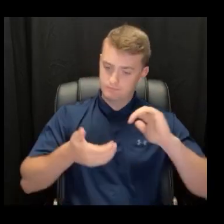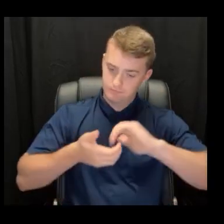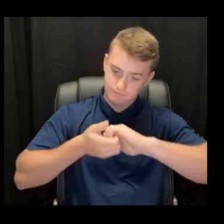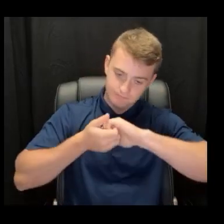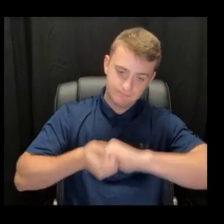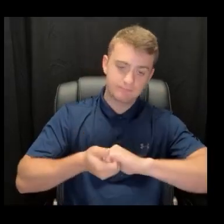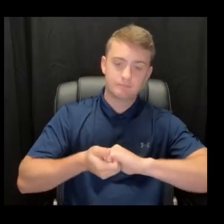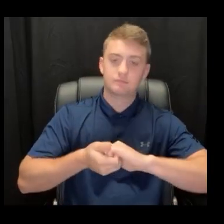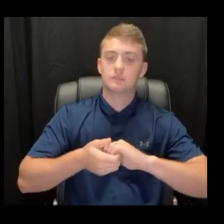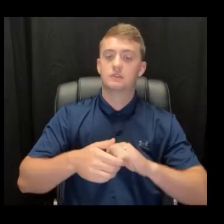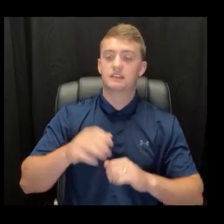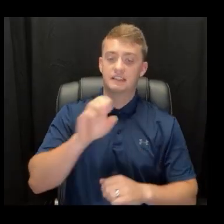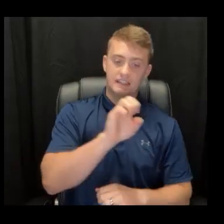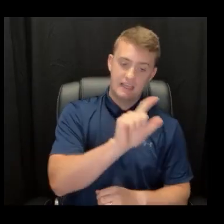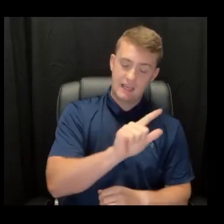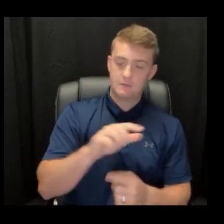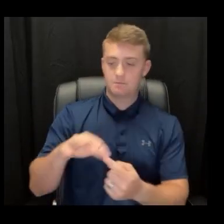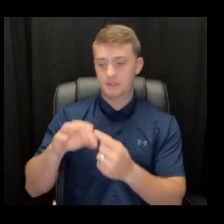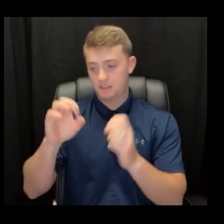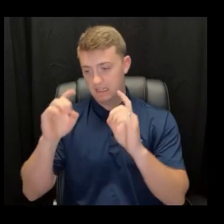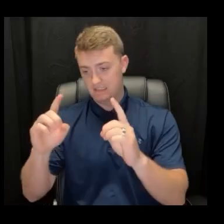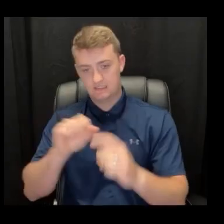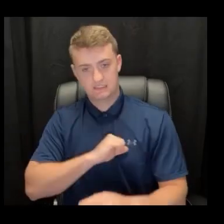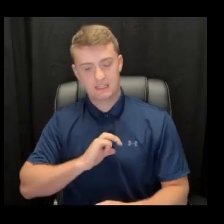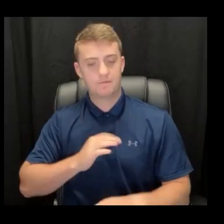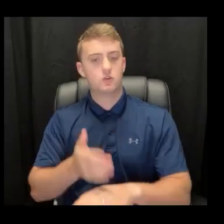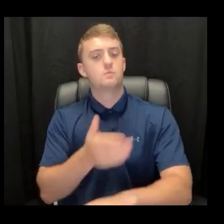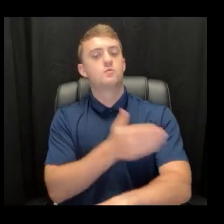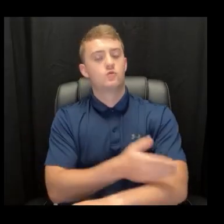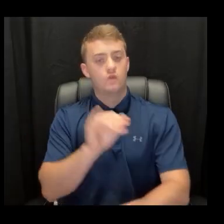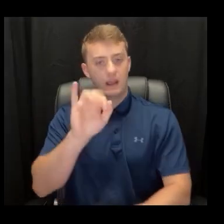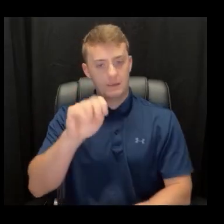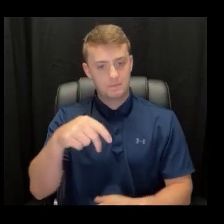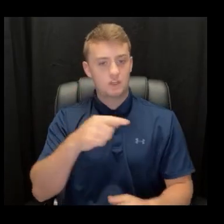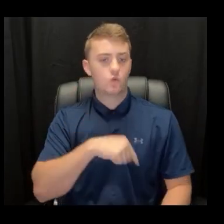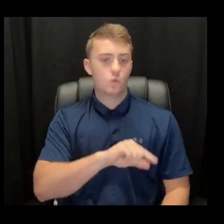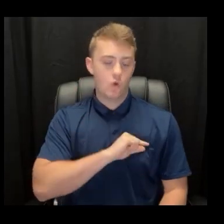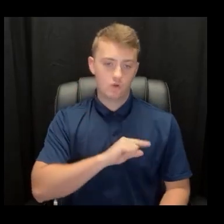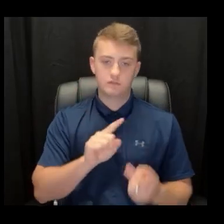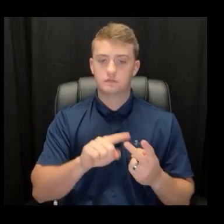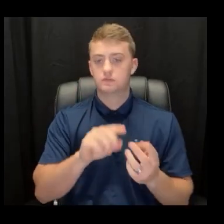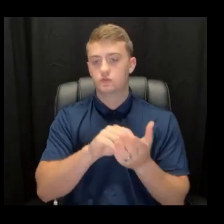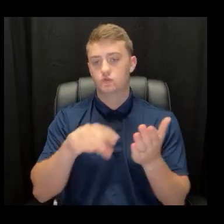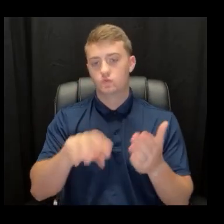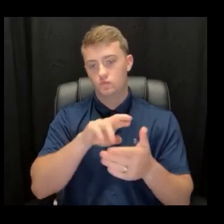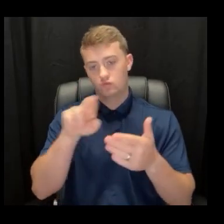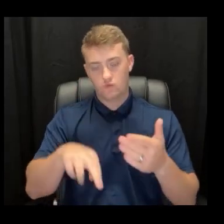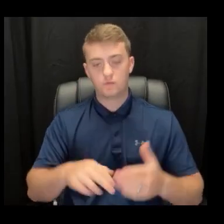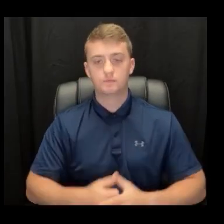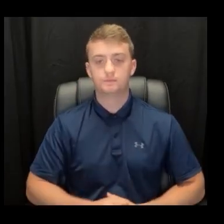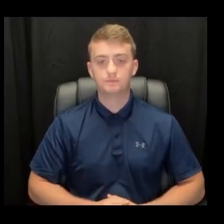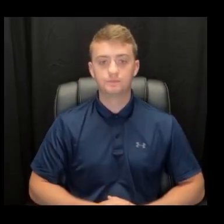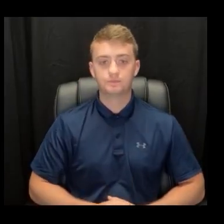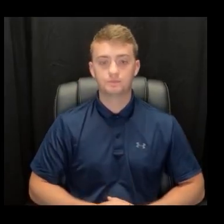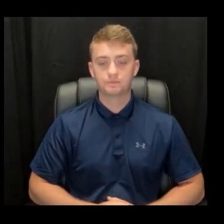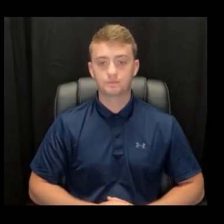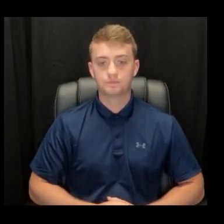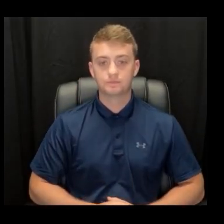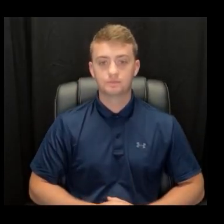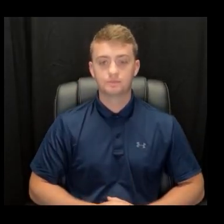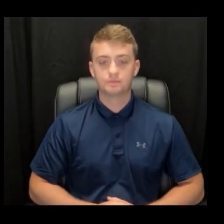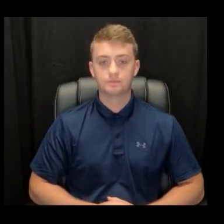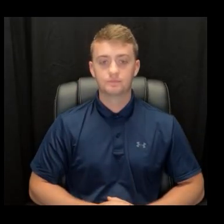EL and special education staff improves IEP quality and student outcomes.